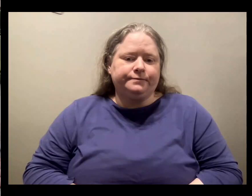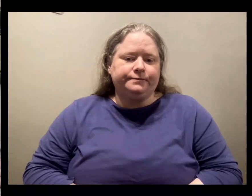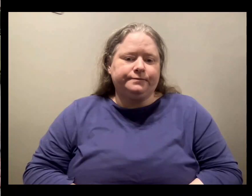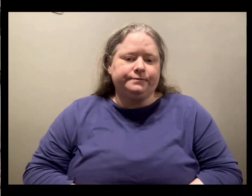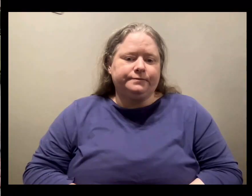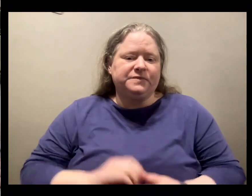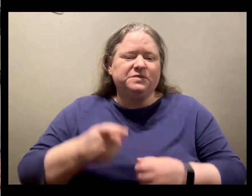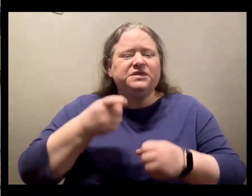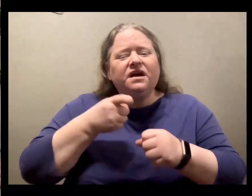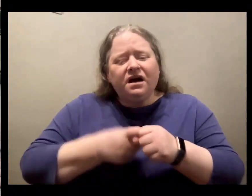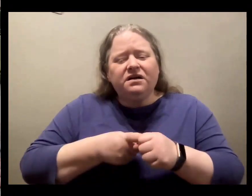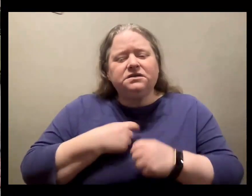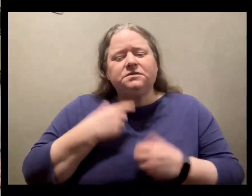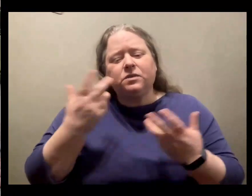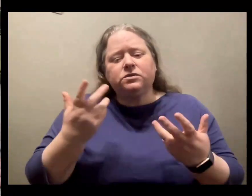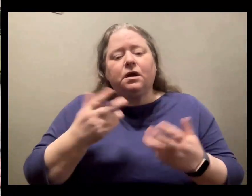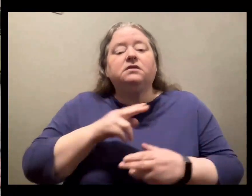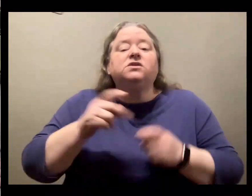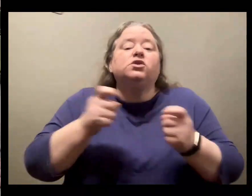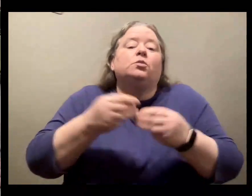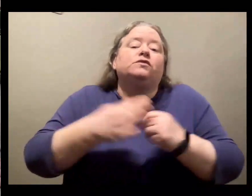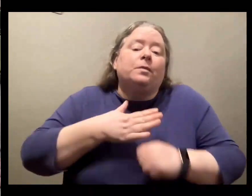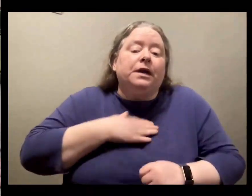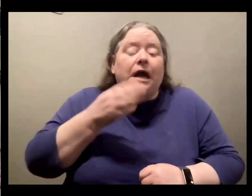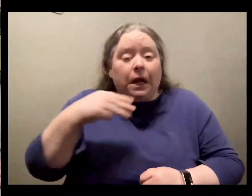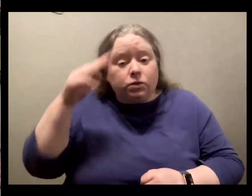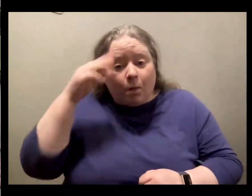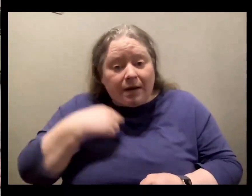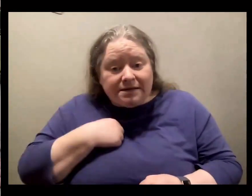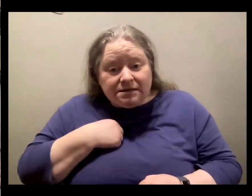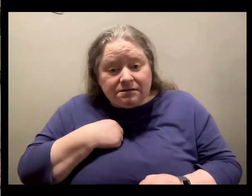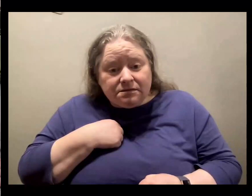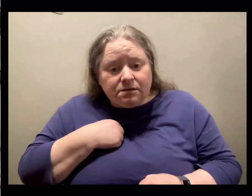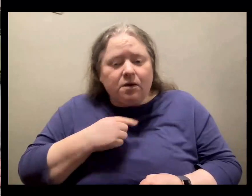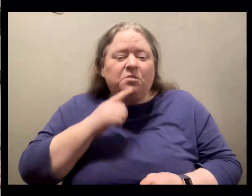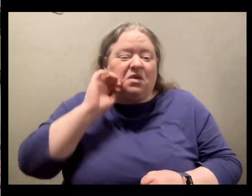That's been hard I suppose – not so much for me, I don't mind it –